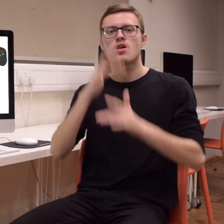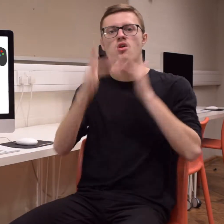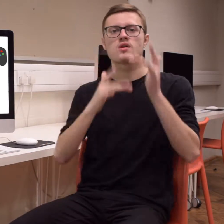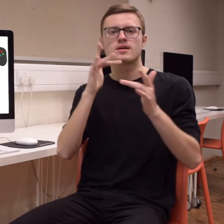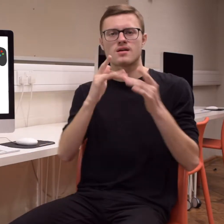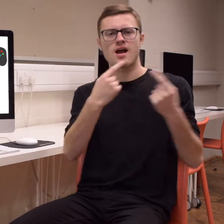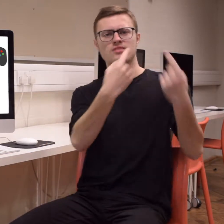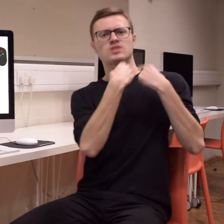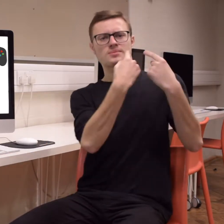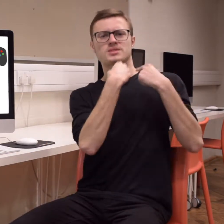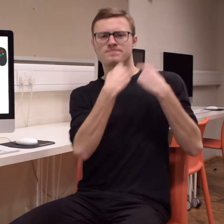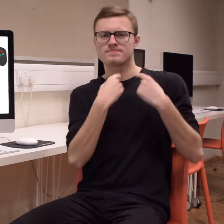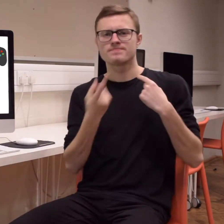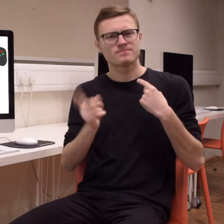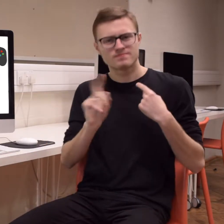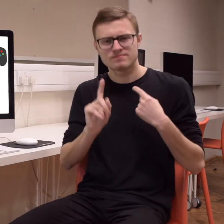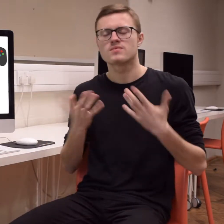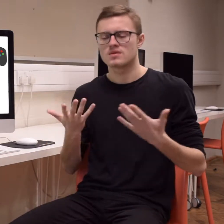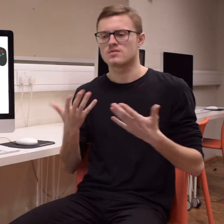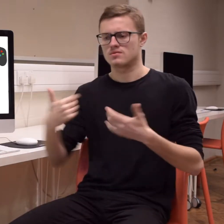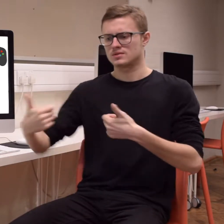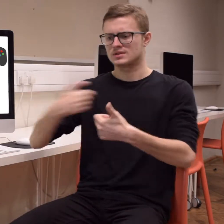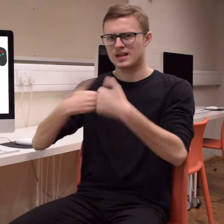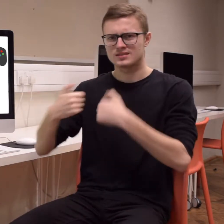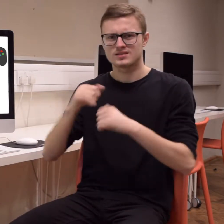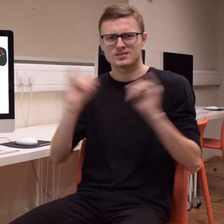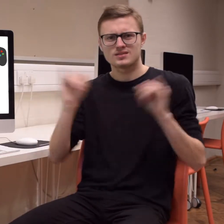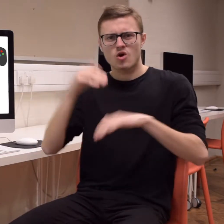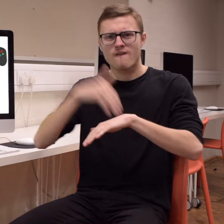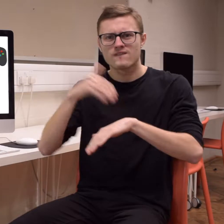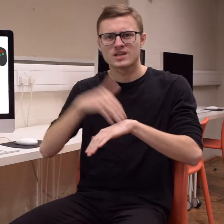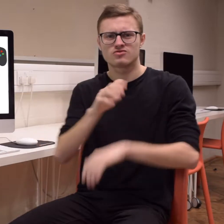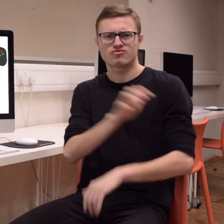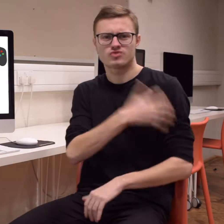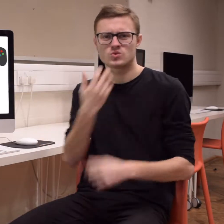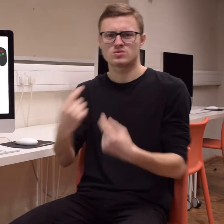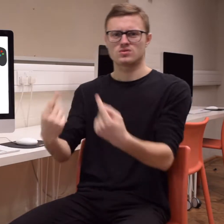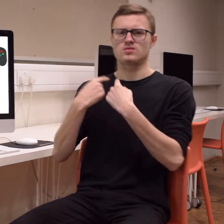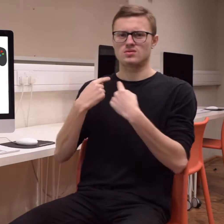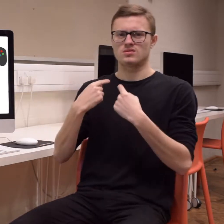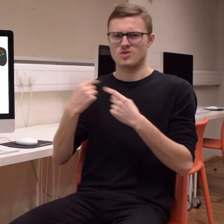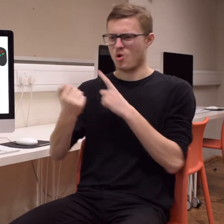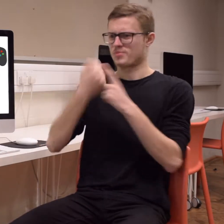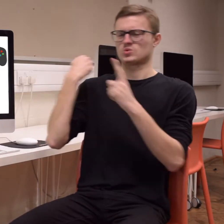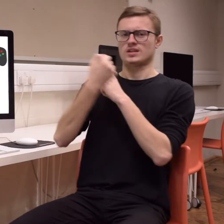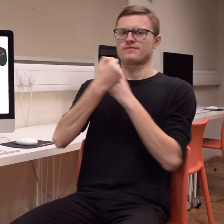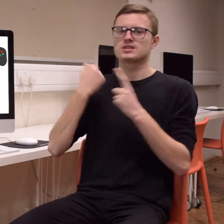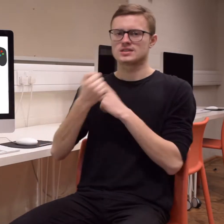Online harassment is the act of sending offensive, rude, and insulting messages and being abusive.